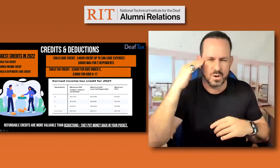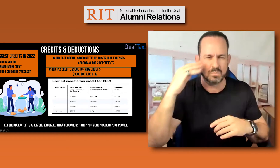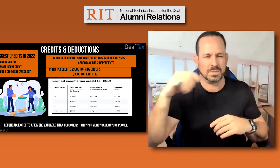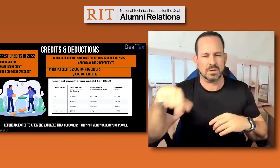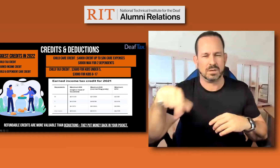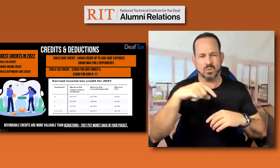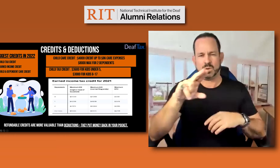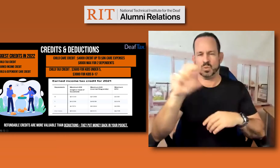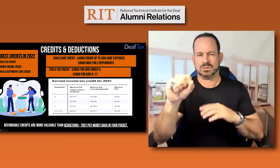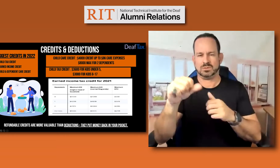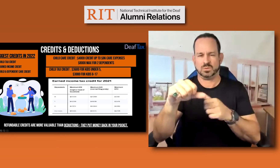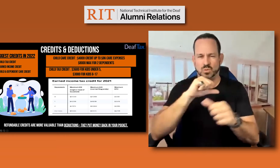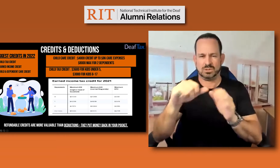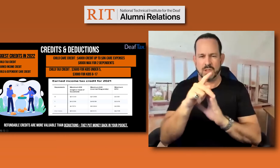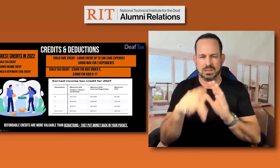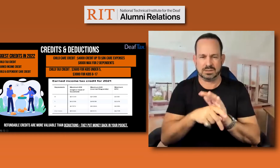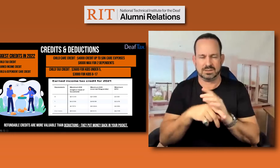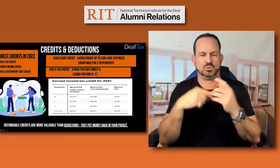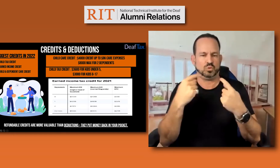a very long document.